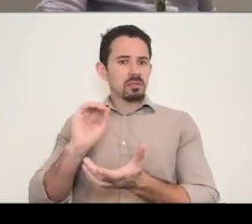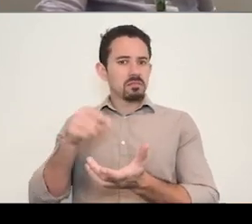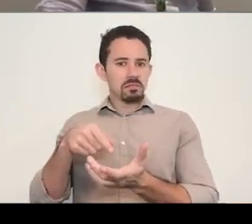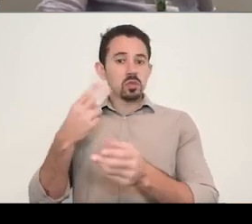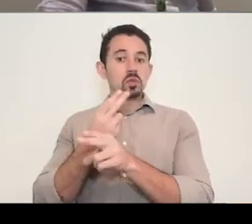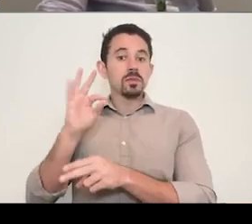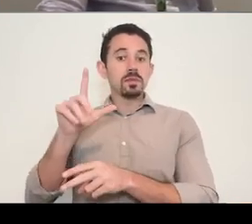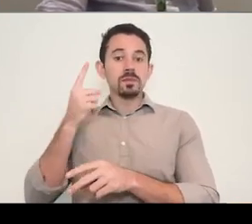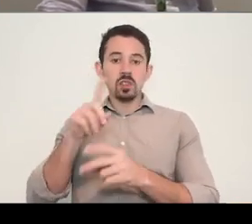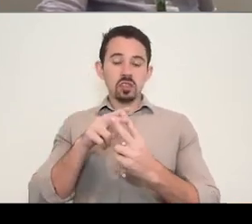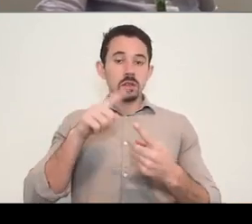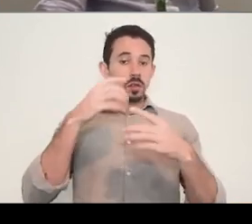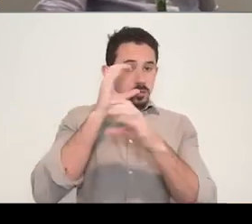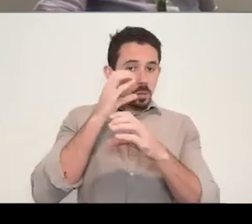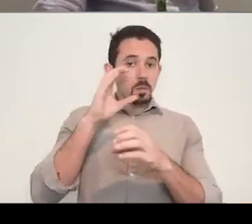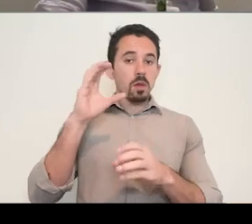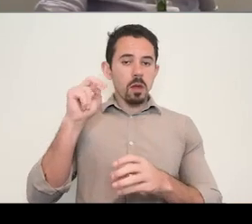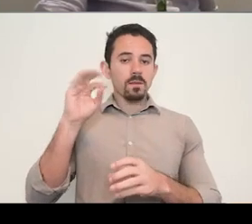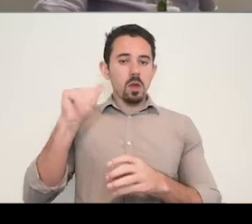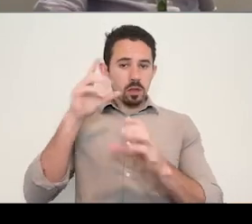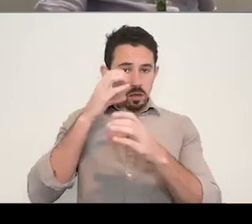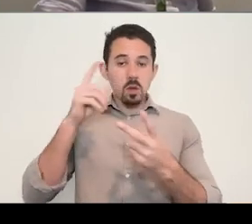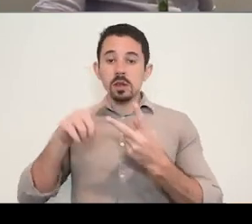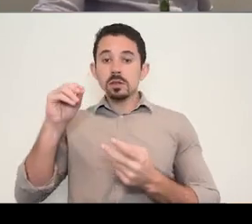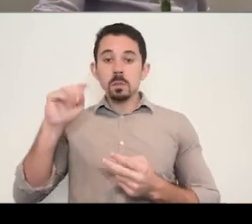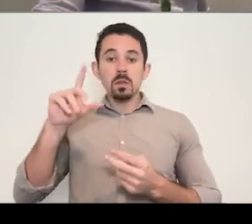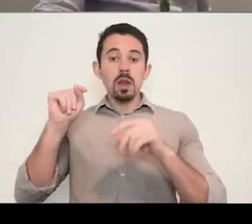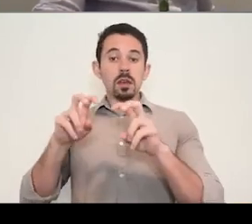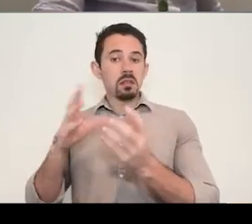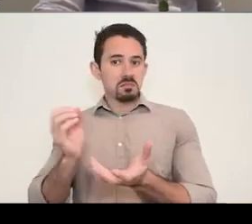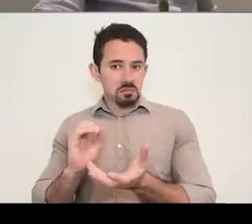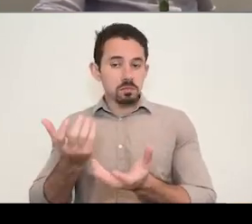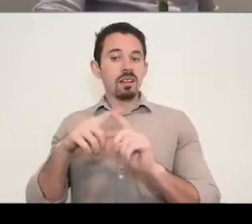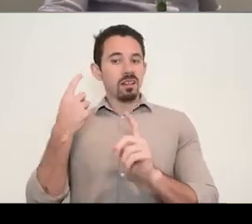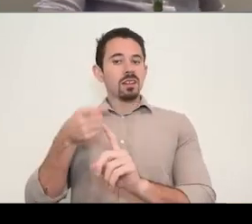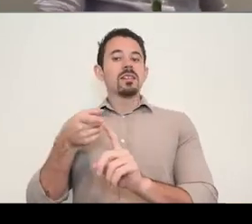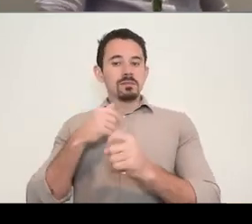and dot blot analyses, even though it forms a mushroom shaped biofilm.